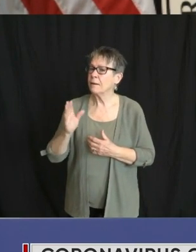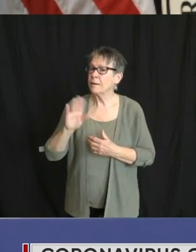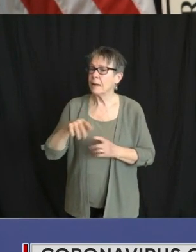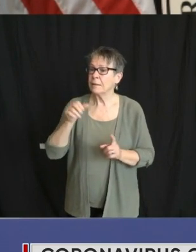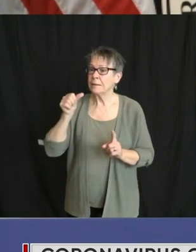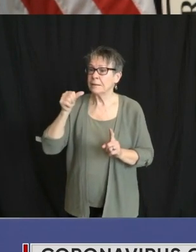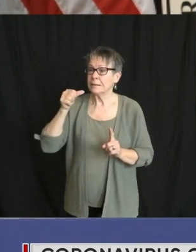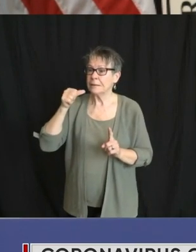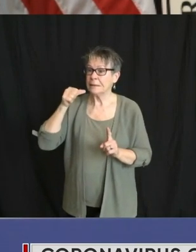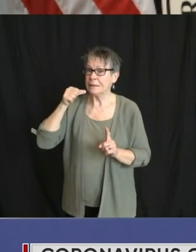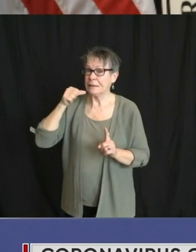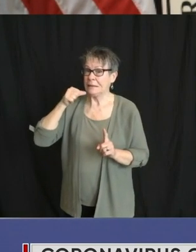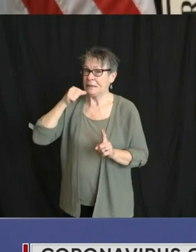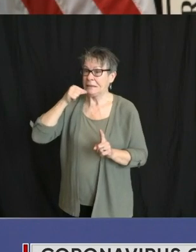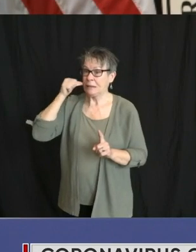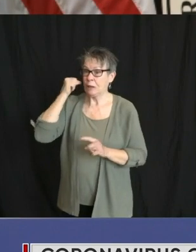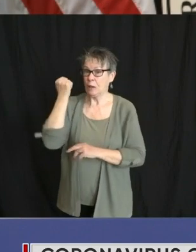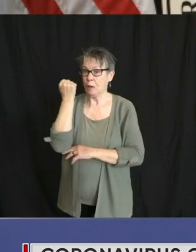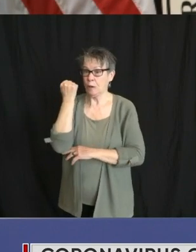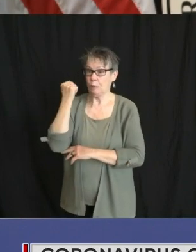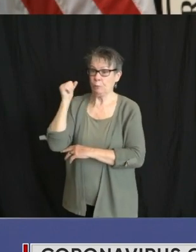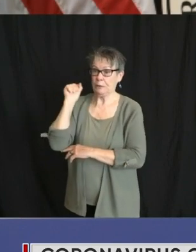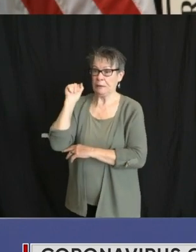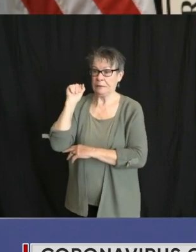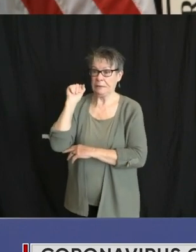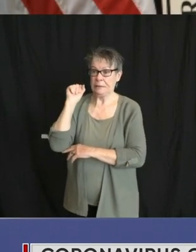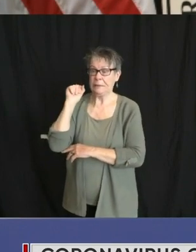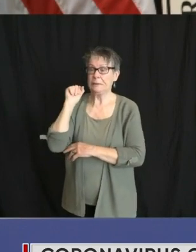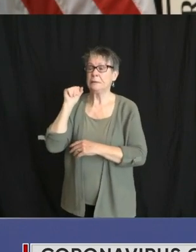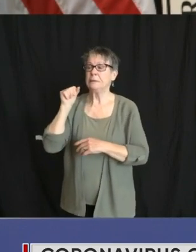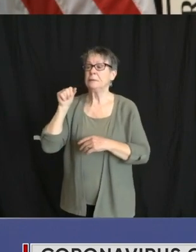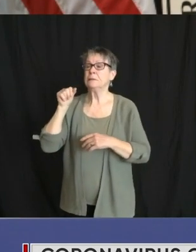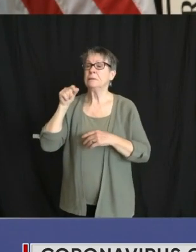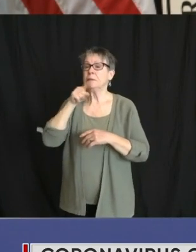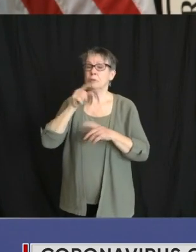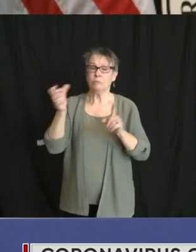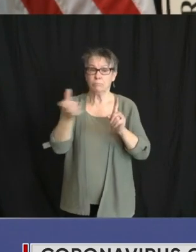WHICH CHARGES WERE ORGANIZED